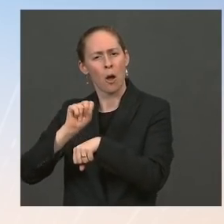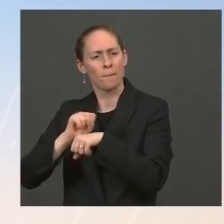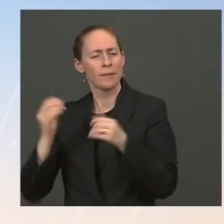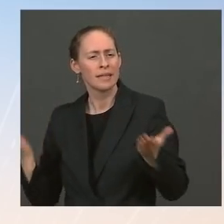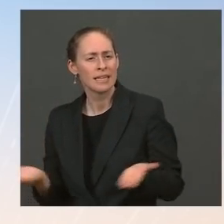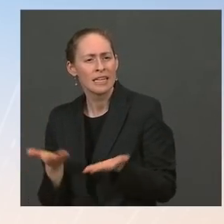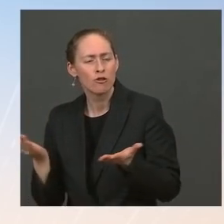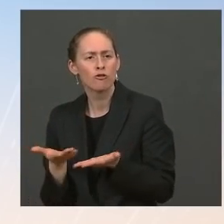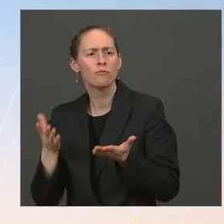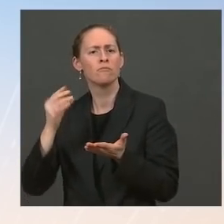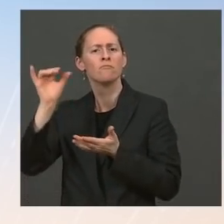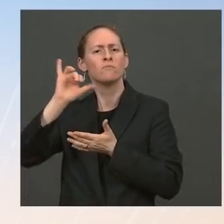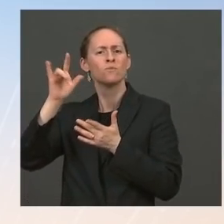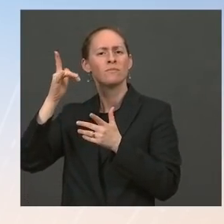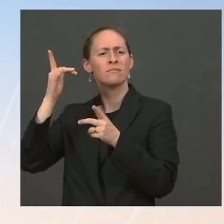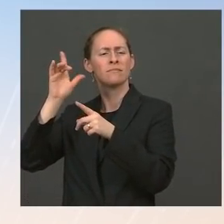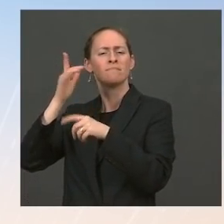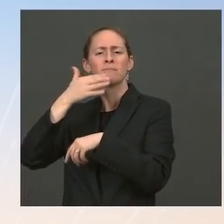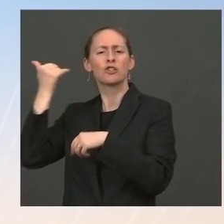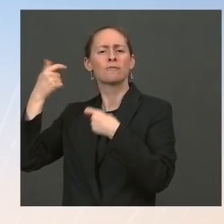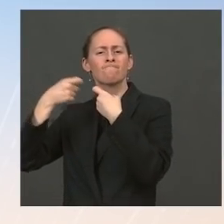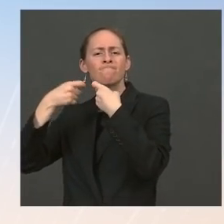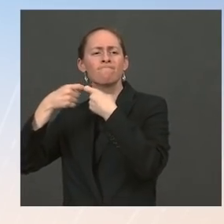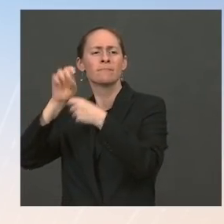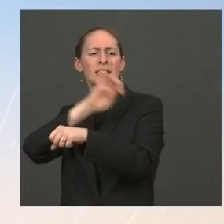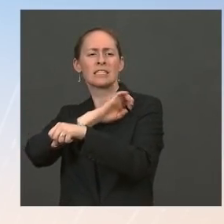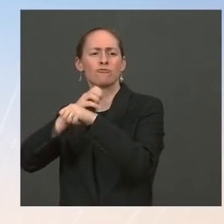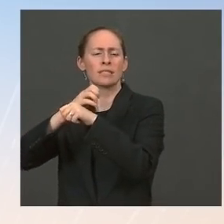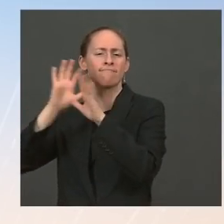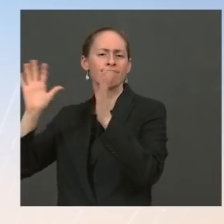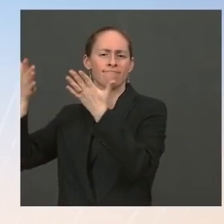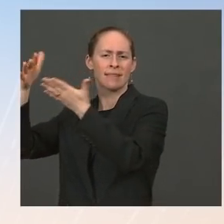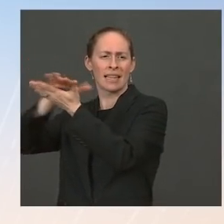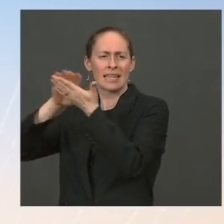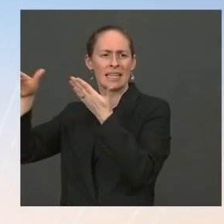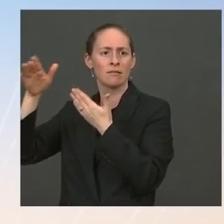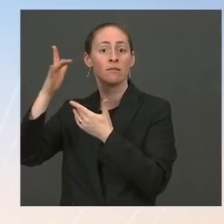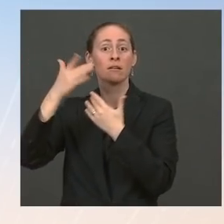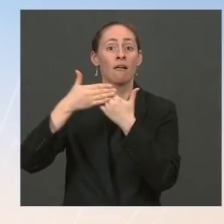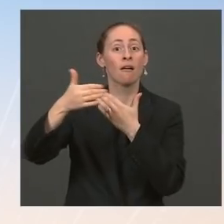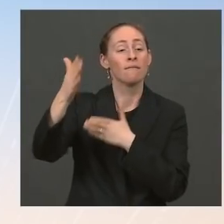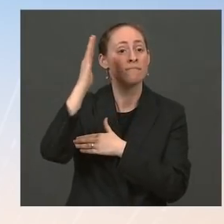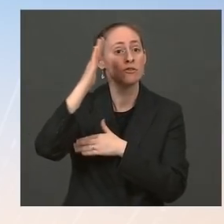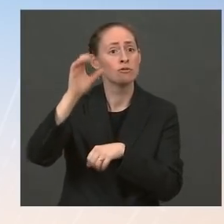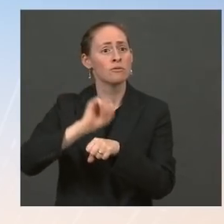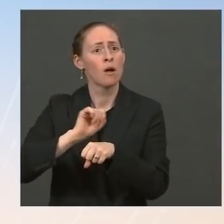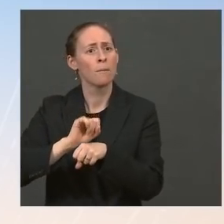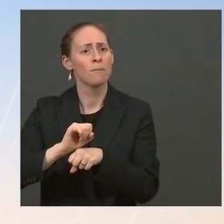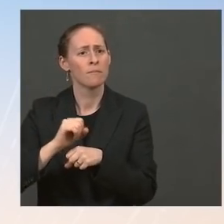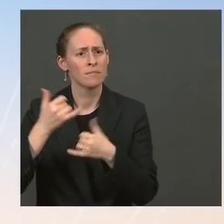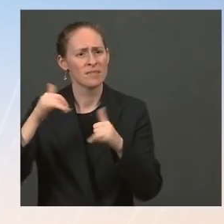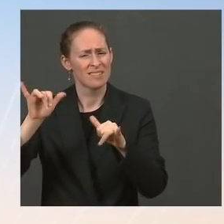that will help create jobs in the future is imperative. But lots of work we can do with the Canadians. The Press: And quickly, Jen -- it's been a month now that 16 Americans and 1